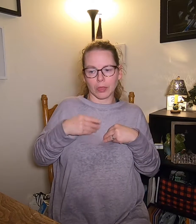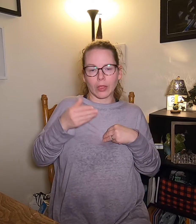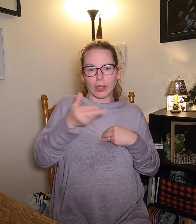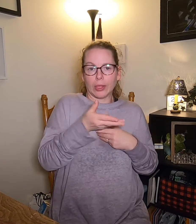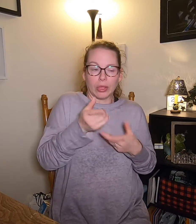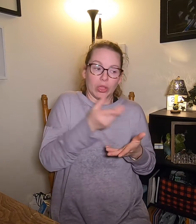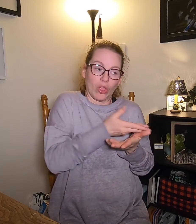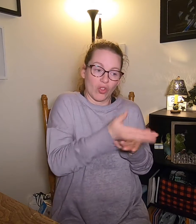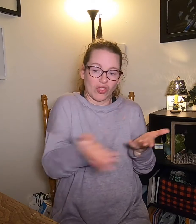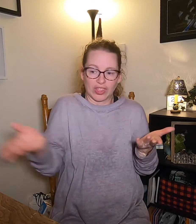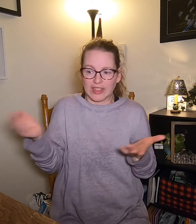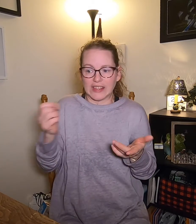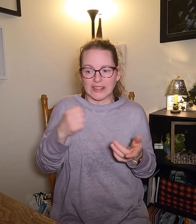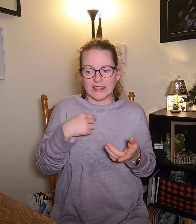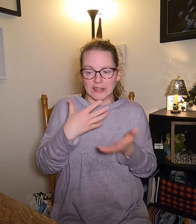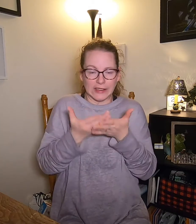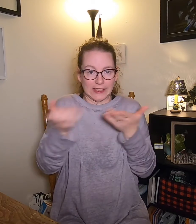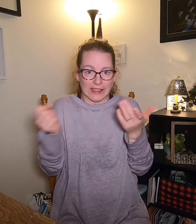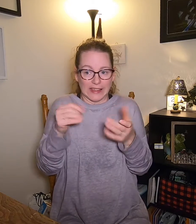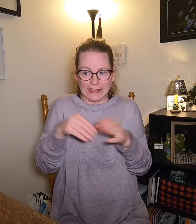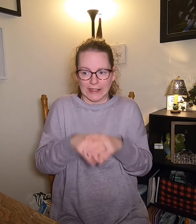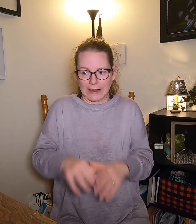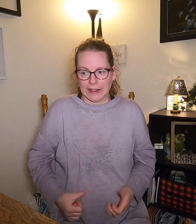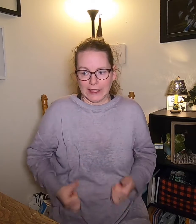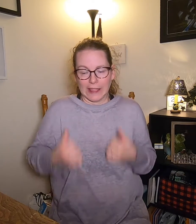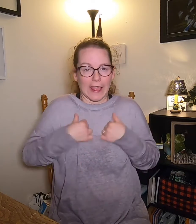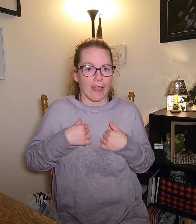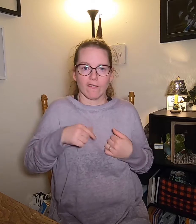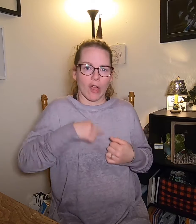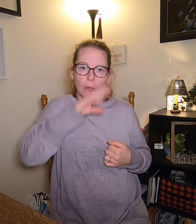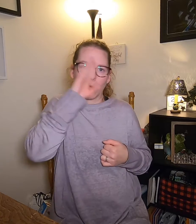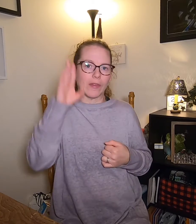are things in life I will never